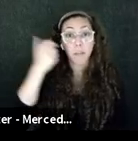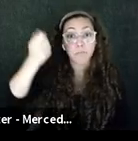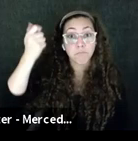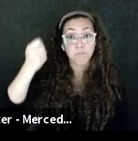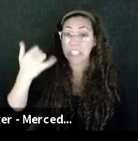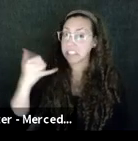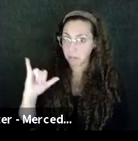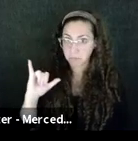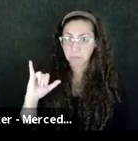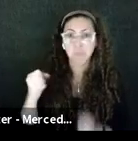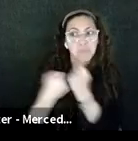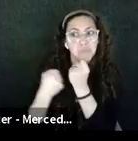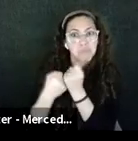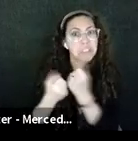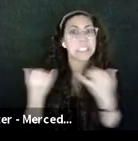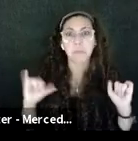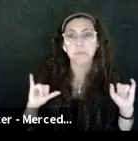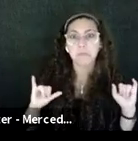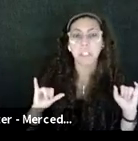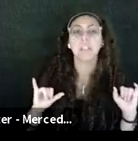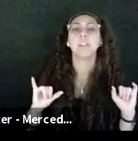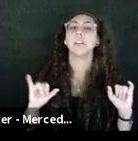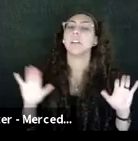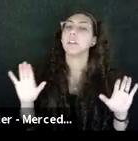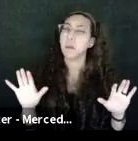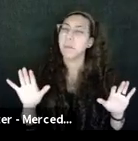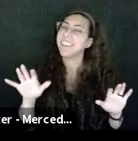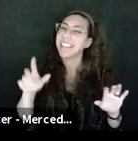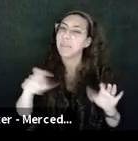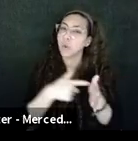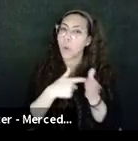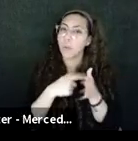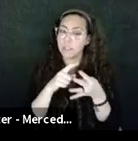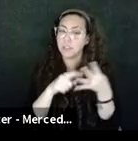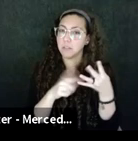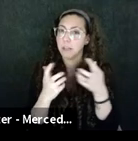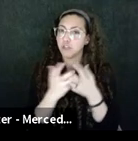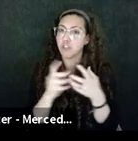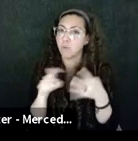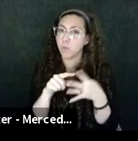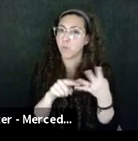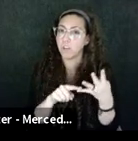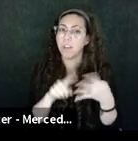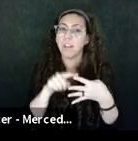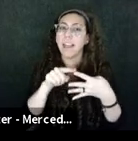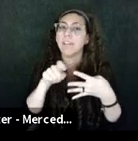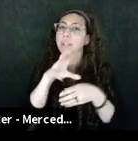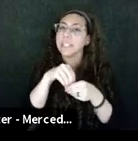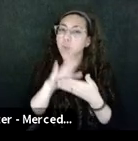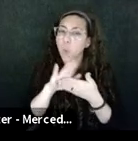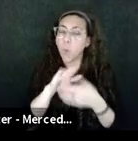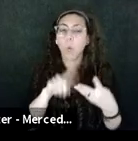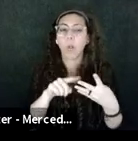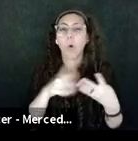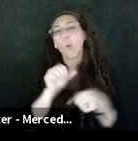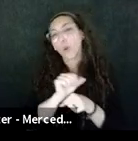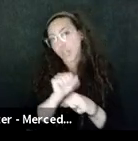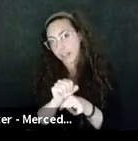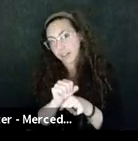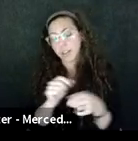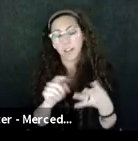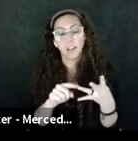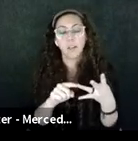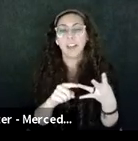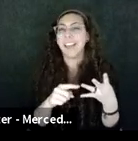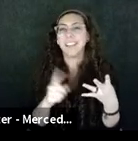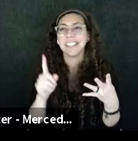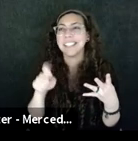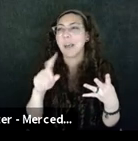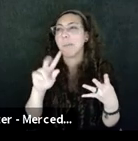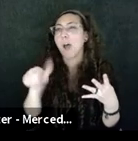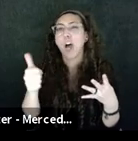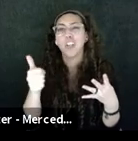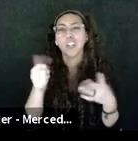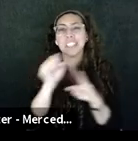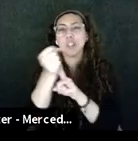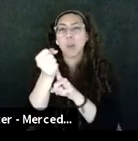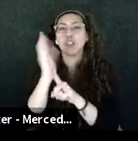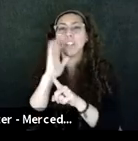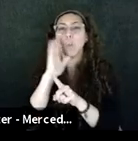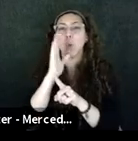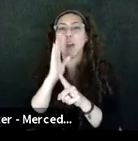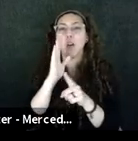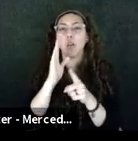Jason Williams: But they have to. They have certain requirements to stay eligible. So they do have to be either enrolled in school or working or have some type of other situation that will keep them qualifying for foster care.